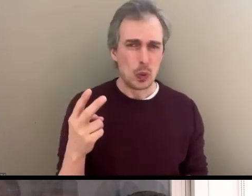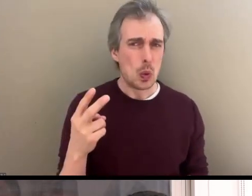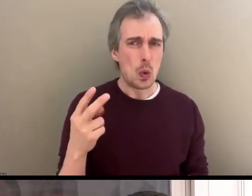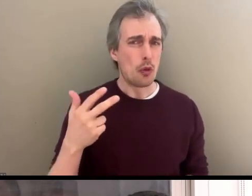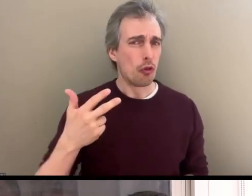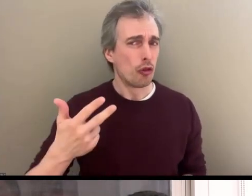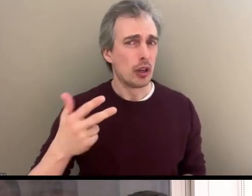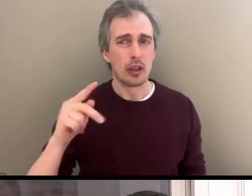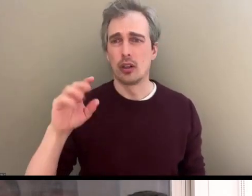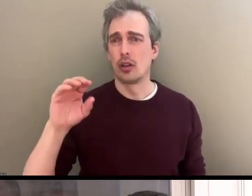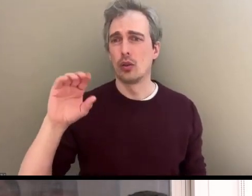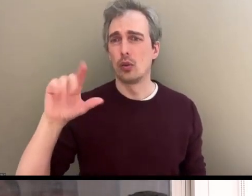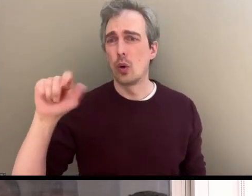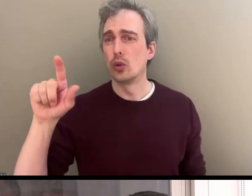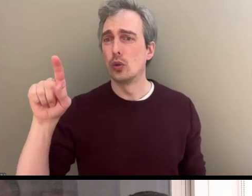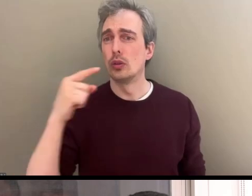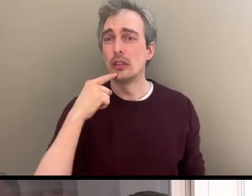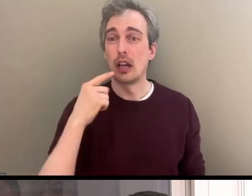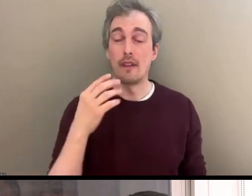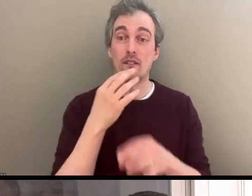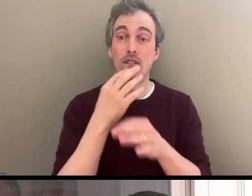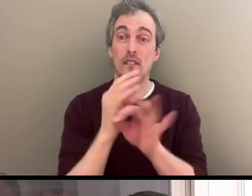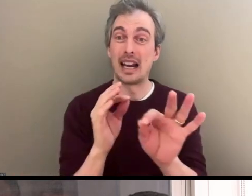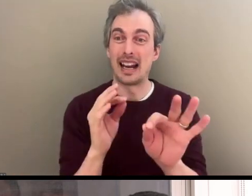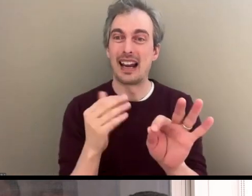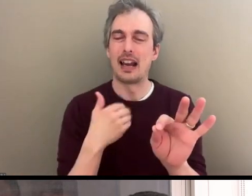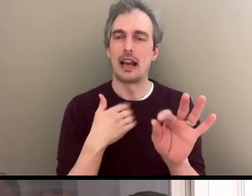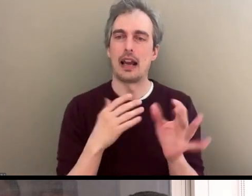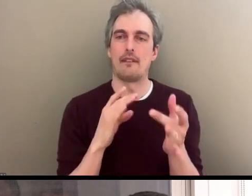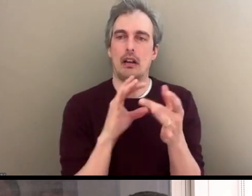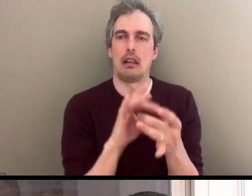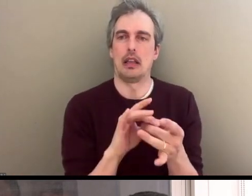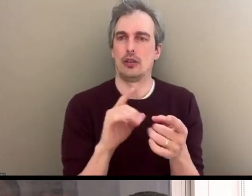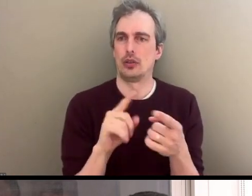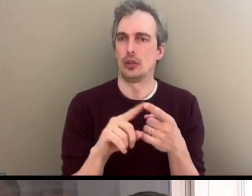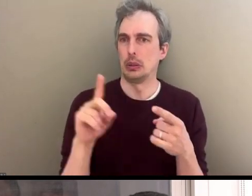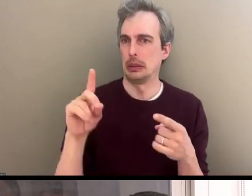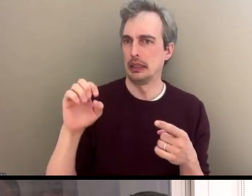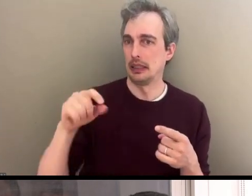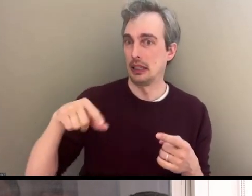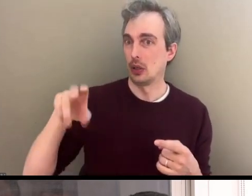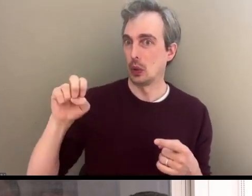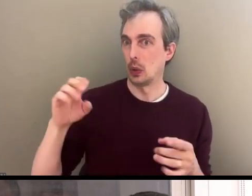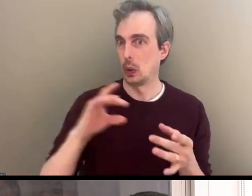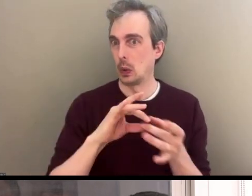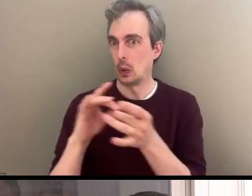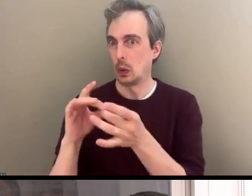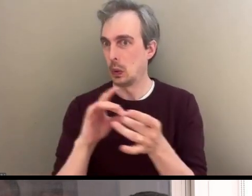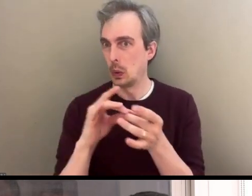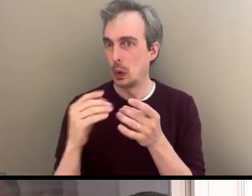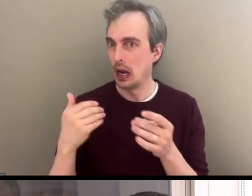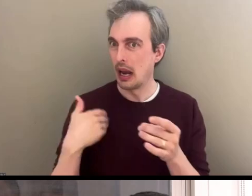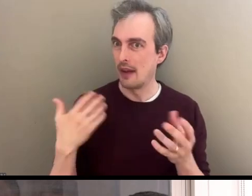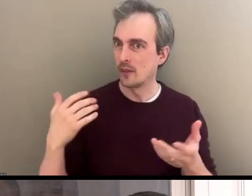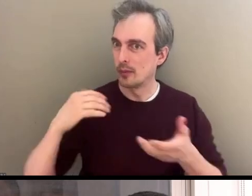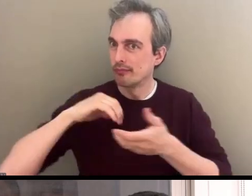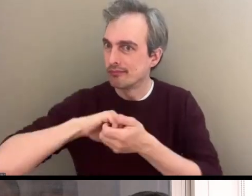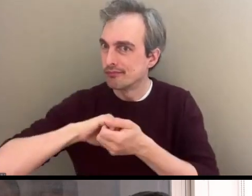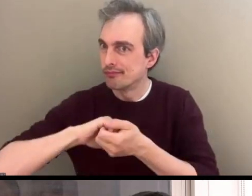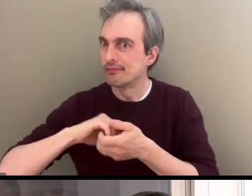that are free have links to Deque. So I wonder, do you guys have partnerships? How does that work that they have links to?